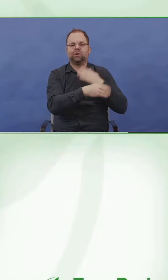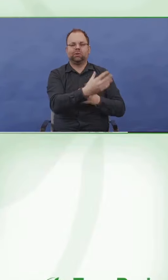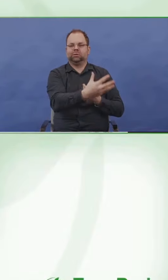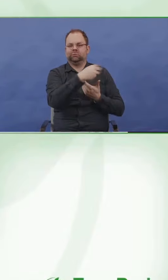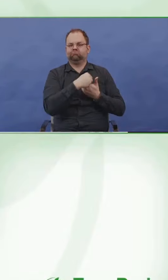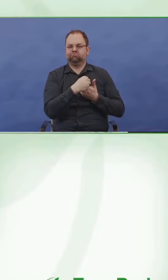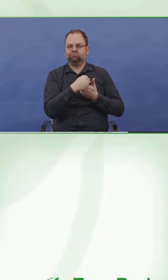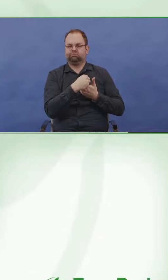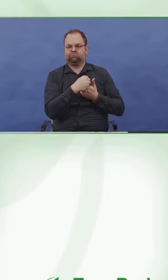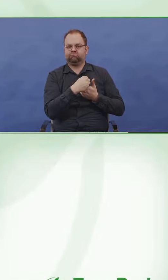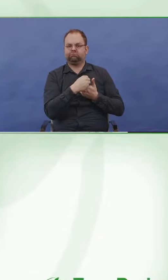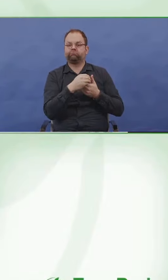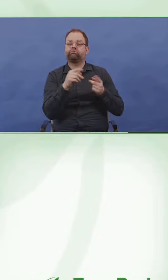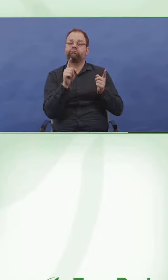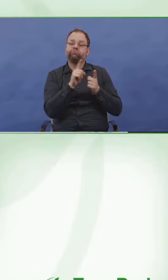it clear in that sense.